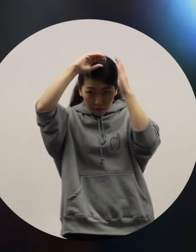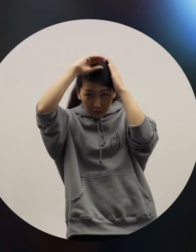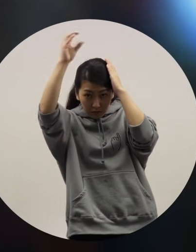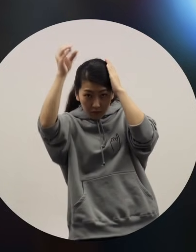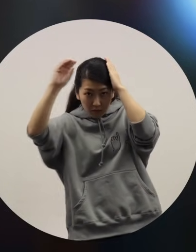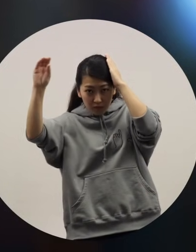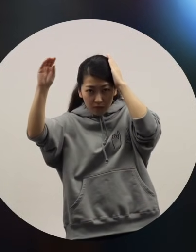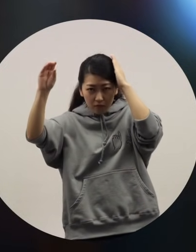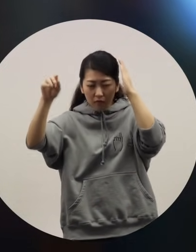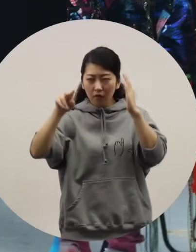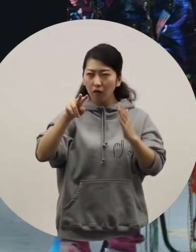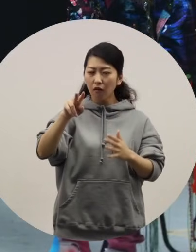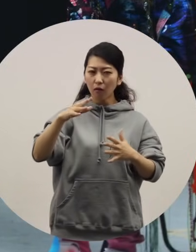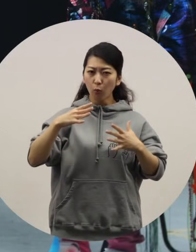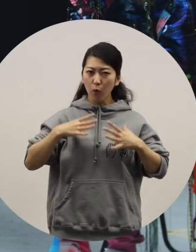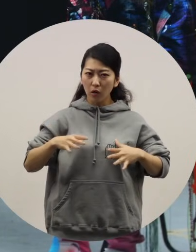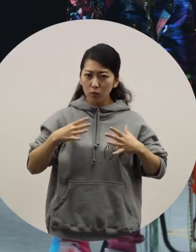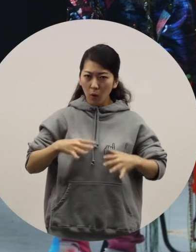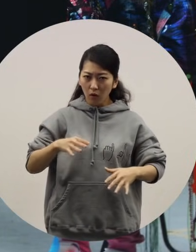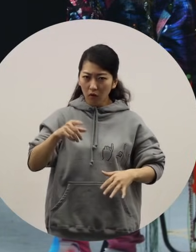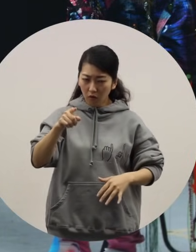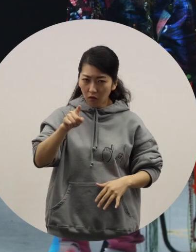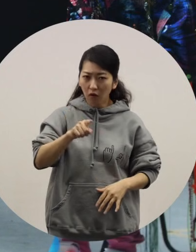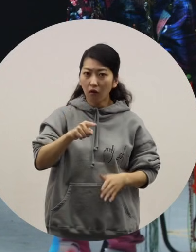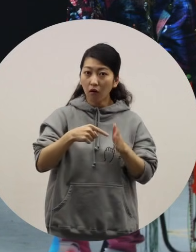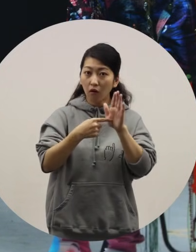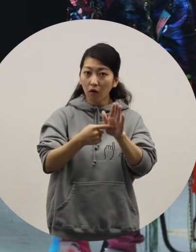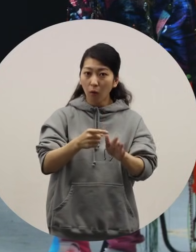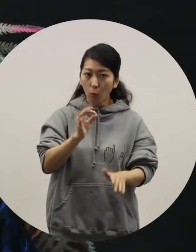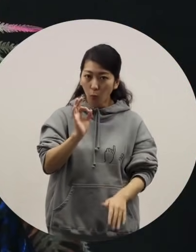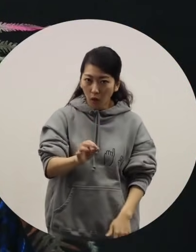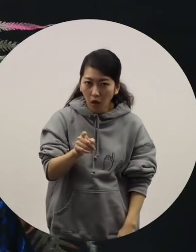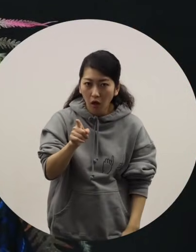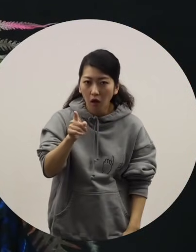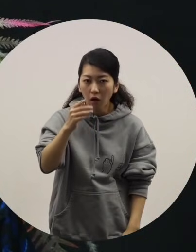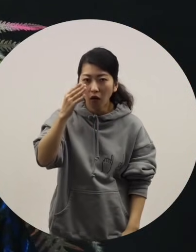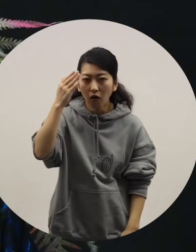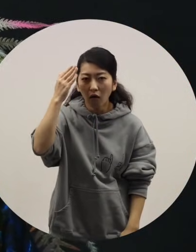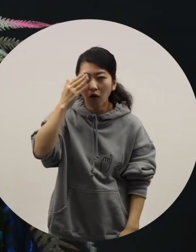At that time, I realized there are no limits to the expression of fashion.